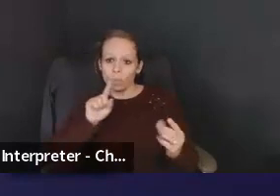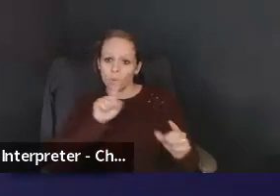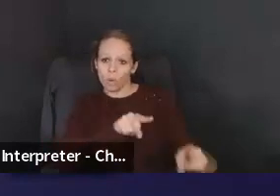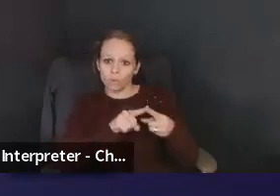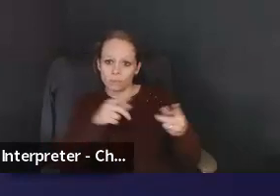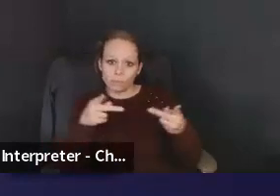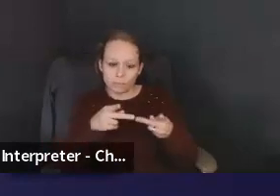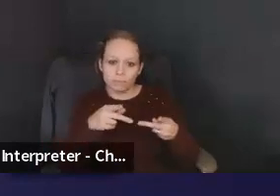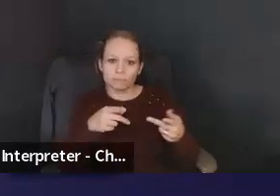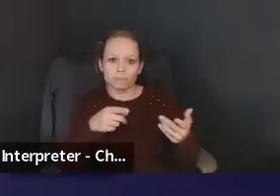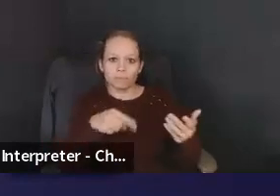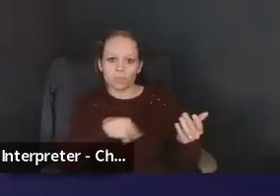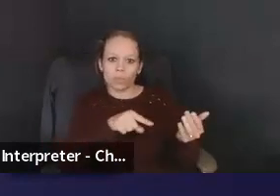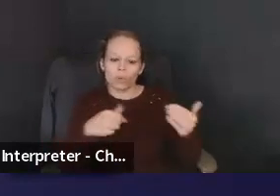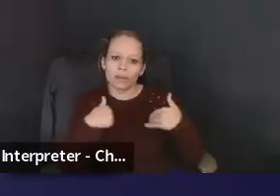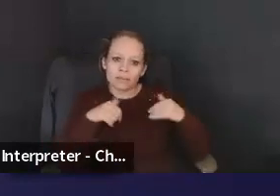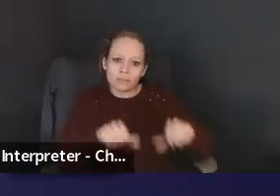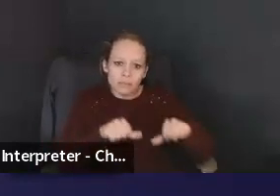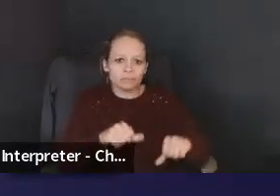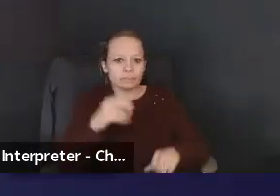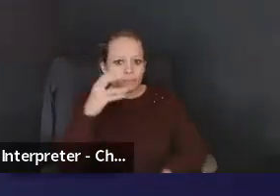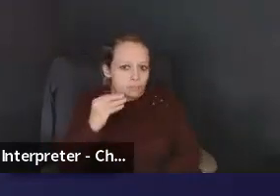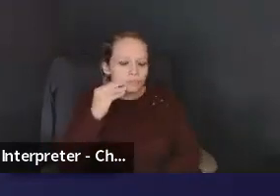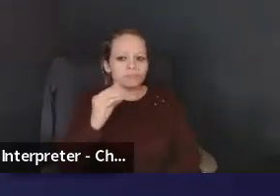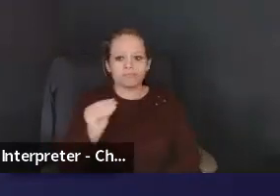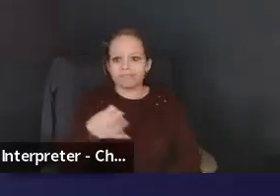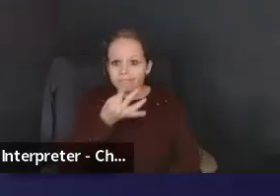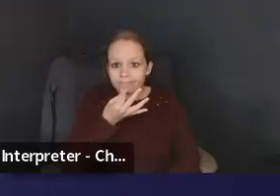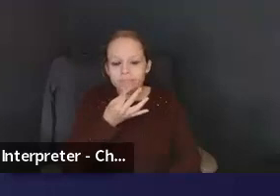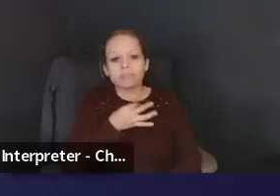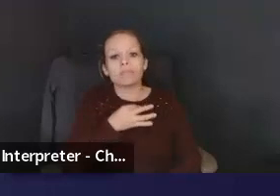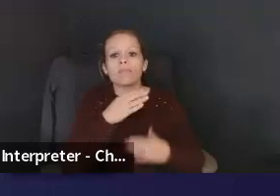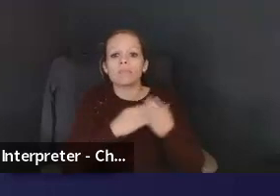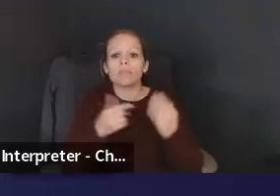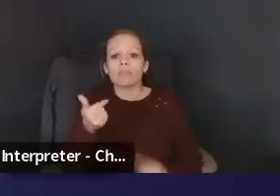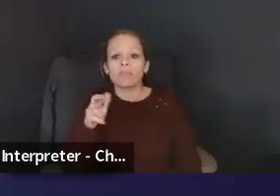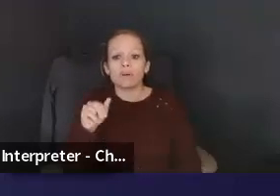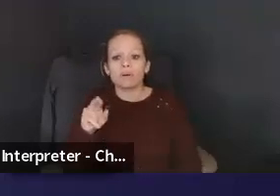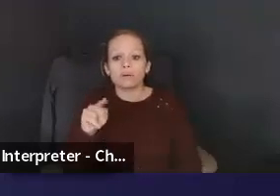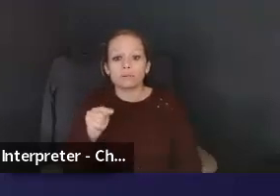has the experience, and has the expertise. Some grants will want to go to fledgling organizations